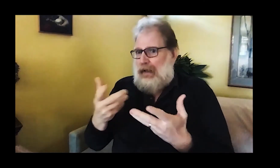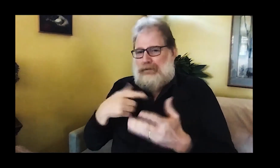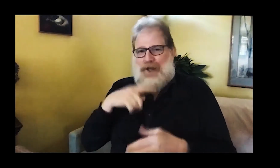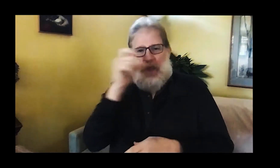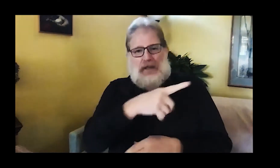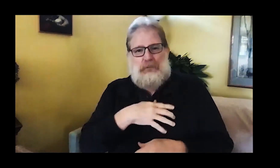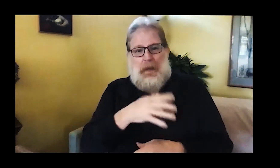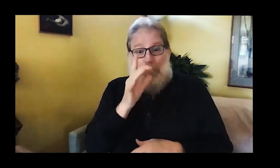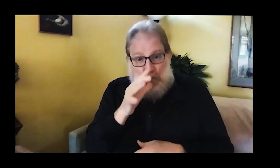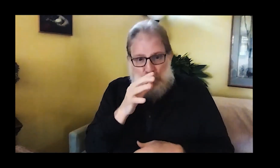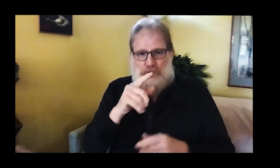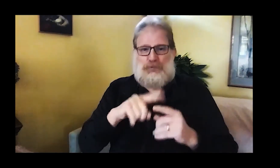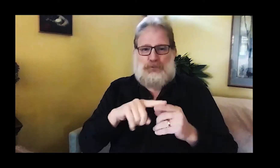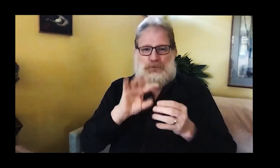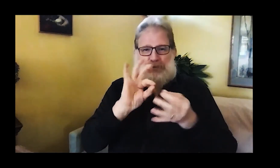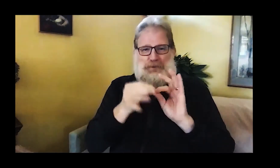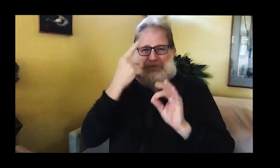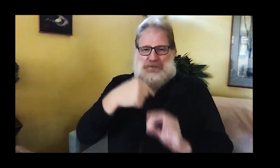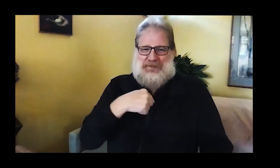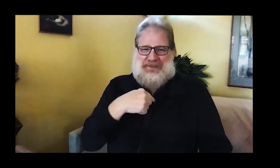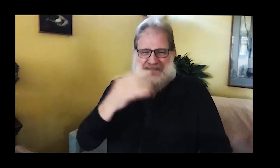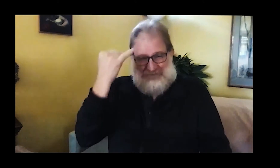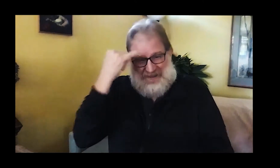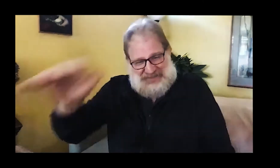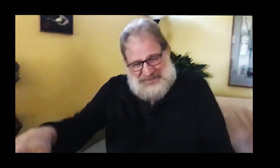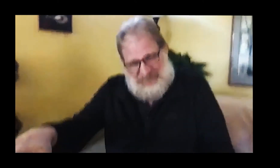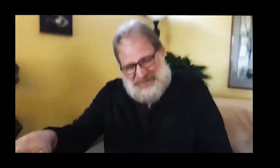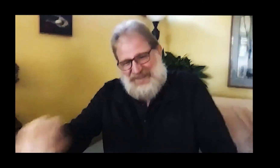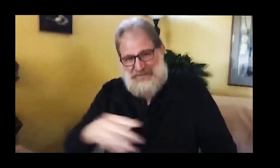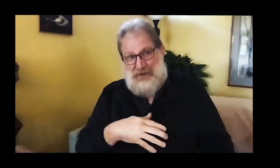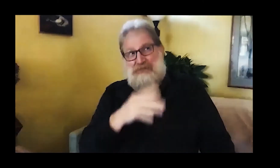and I asked my mother to interpret for me. Can you imagine that? There's my mother now,